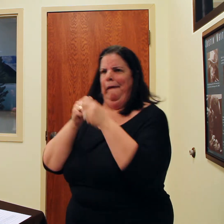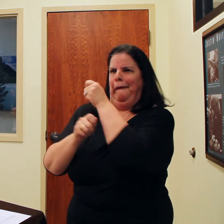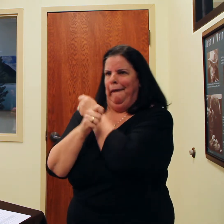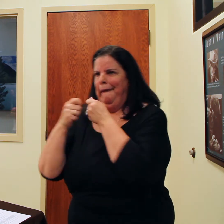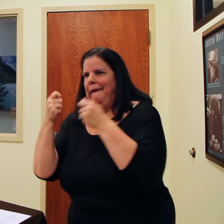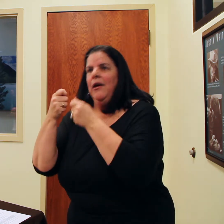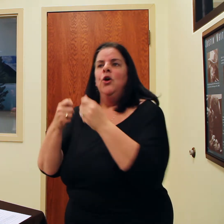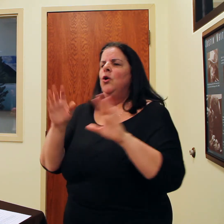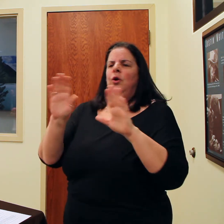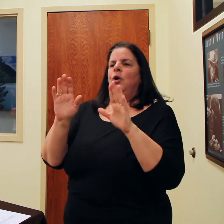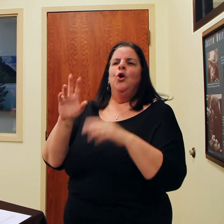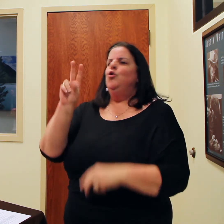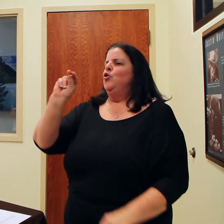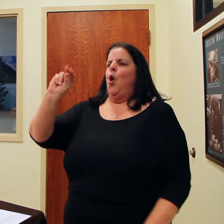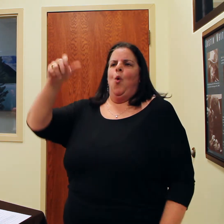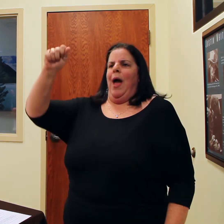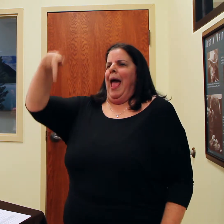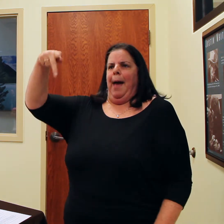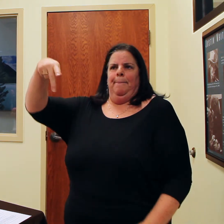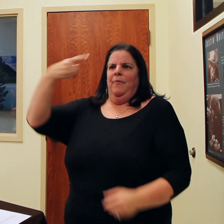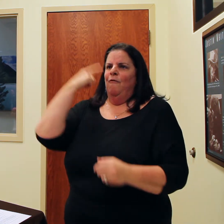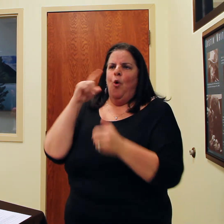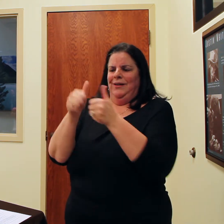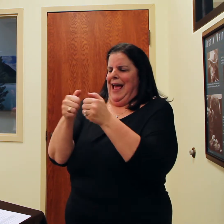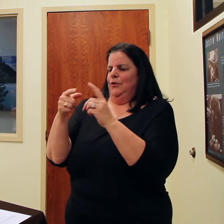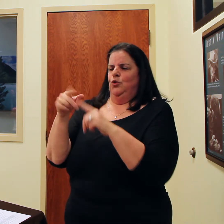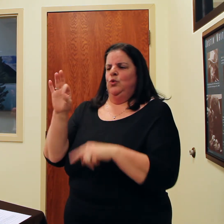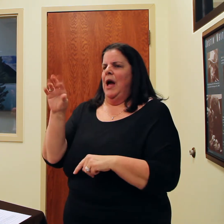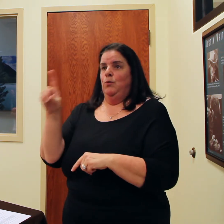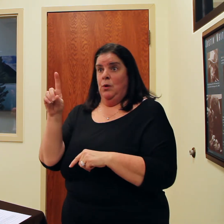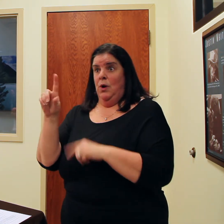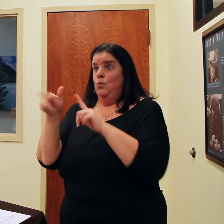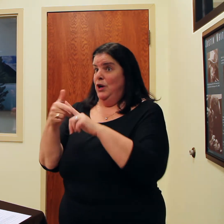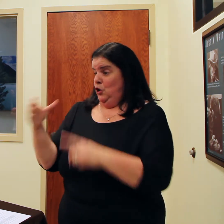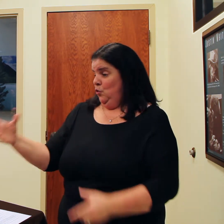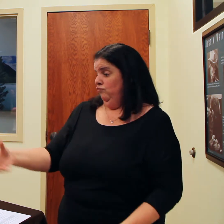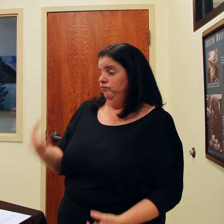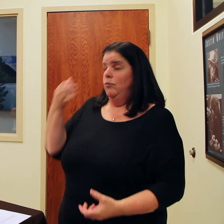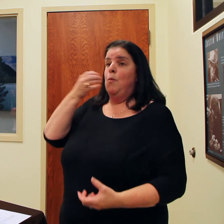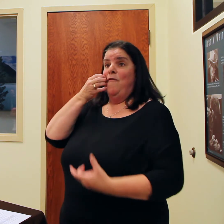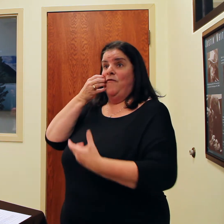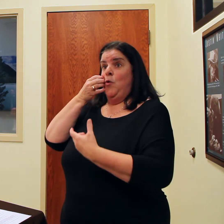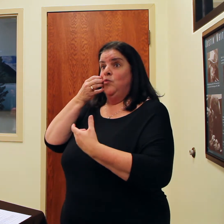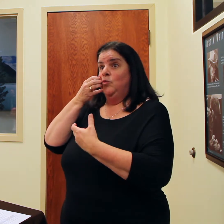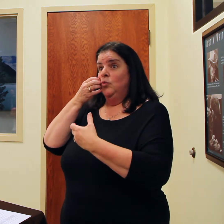There is no app for text to 911. When you get your mobile phone, and they turn it on at the...